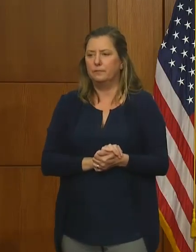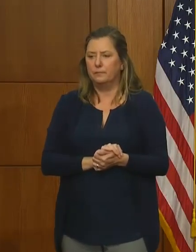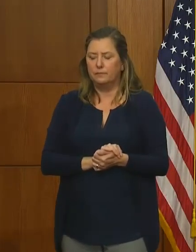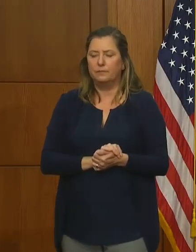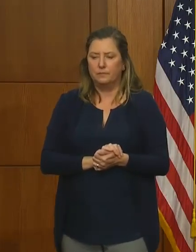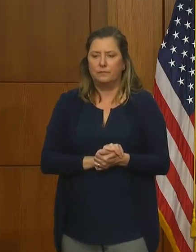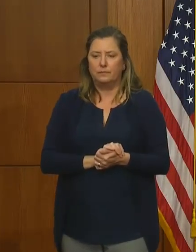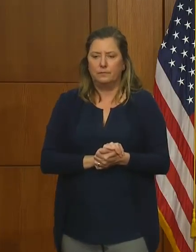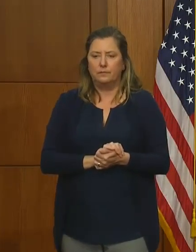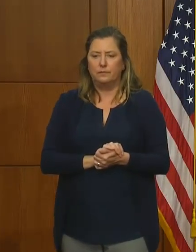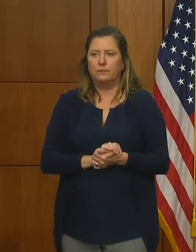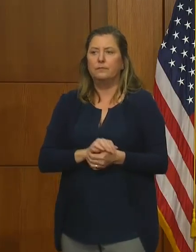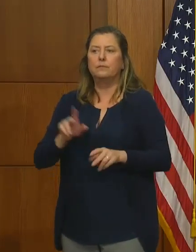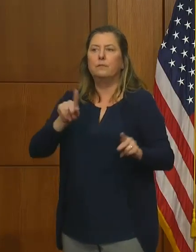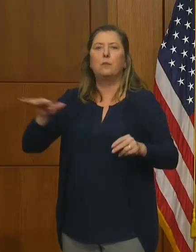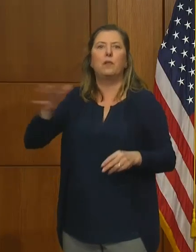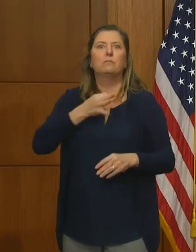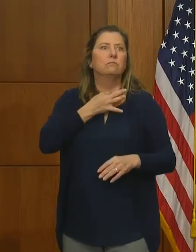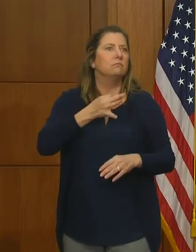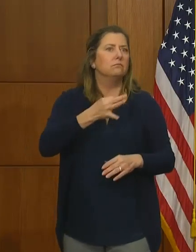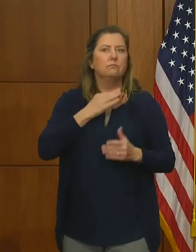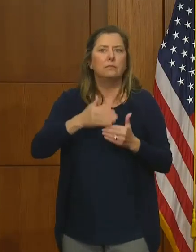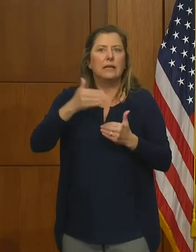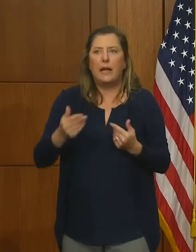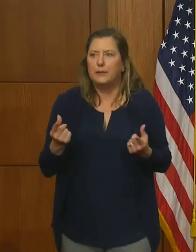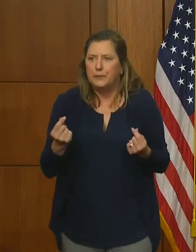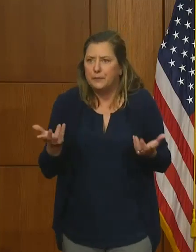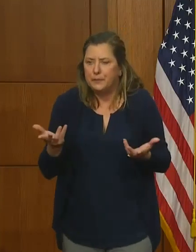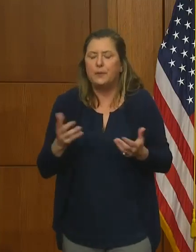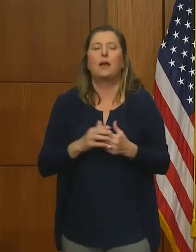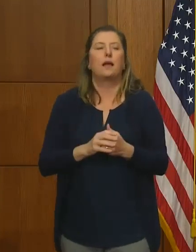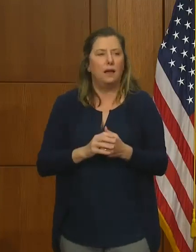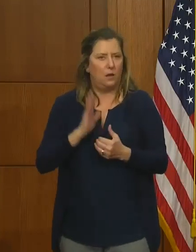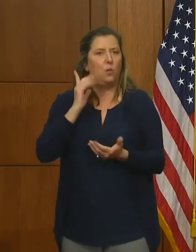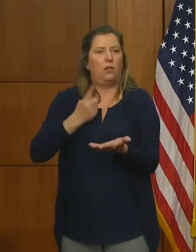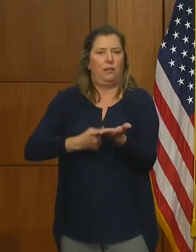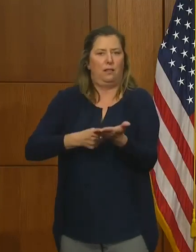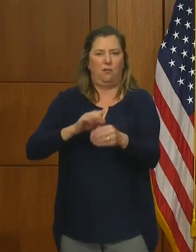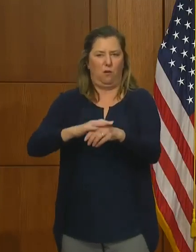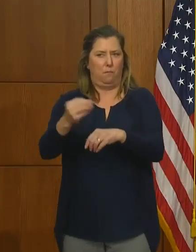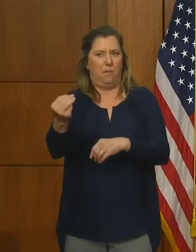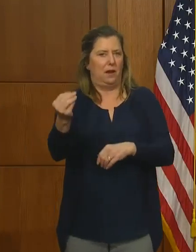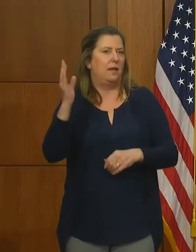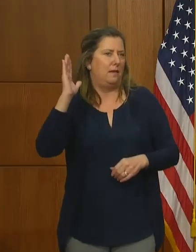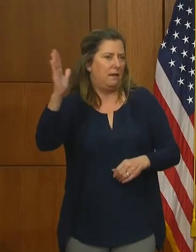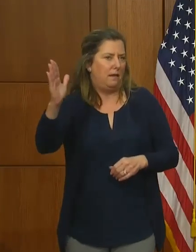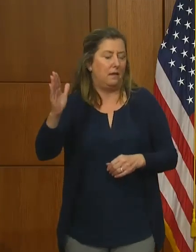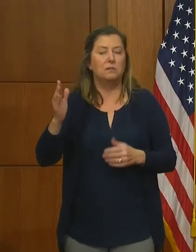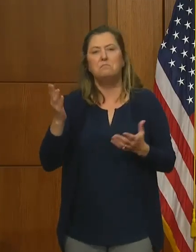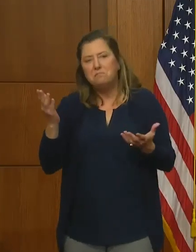PEOPLE AS WE ALL EVERYONE WANTS